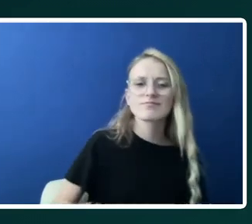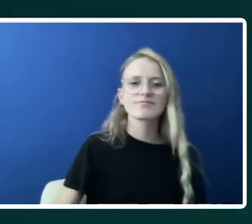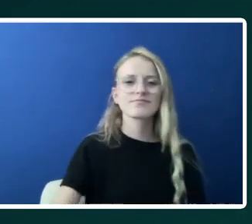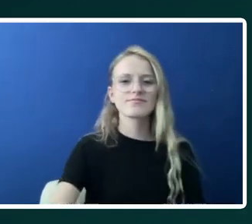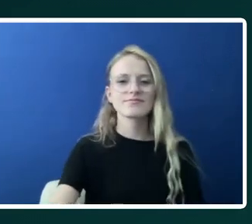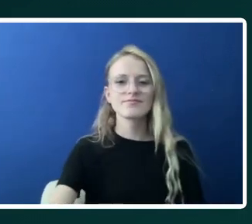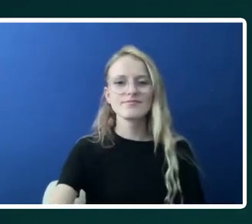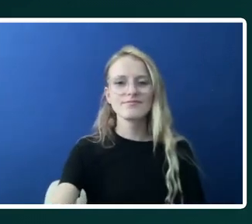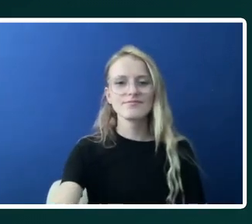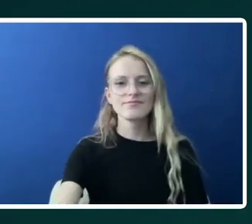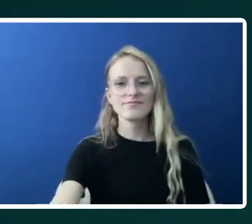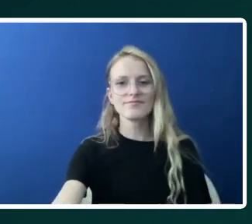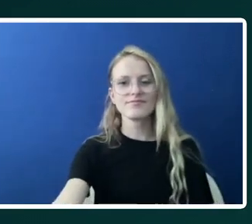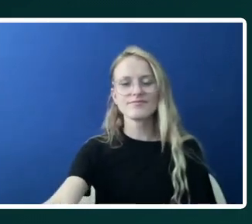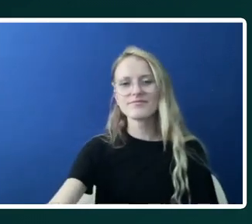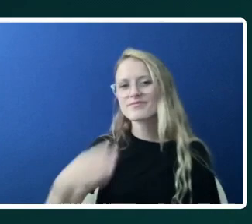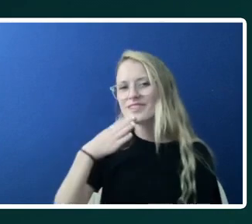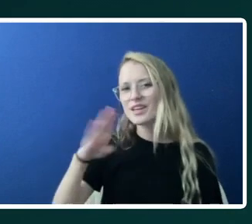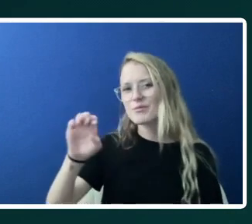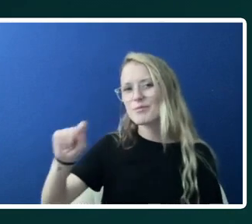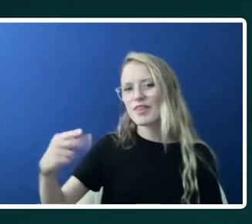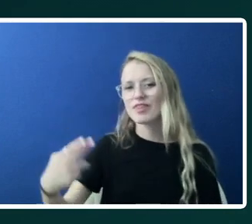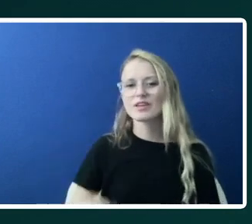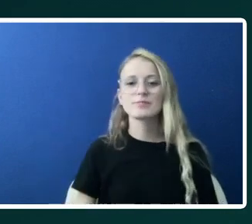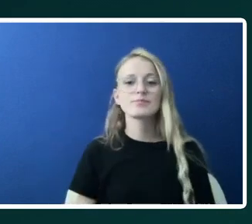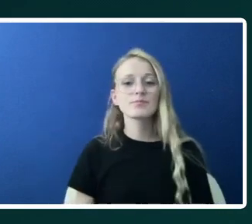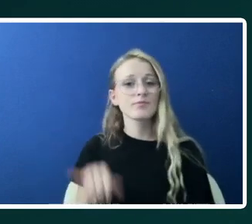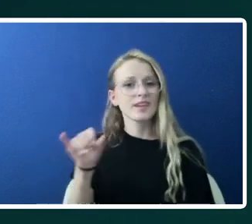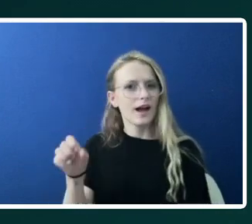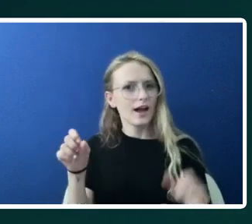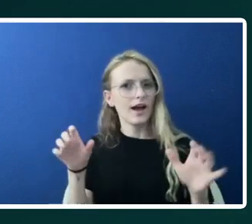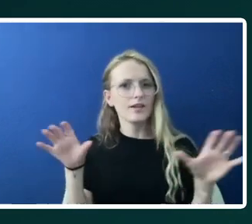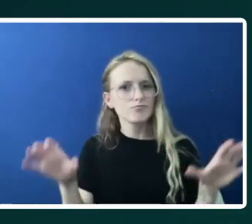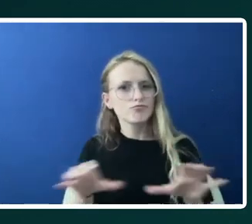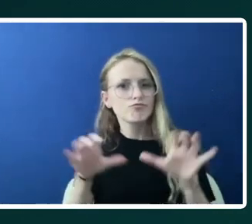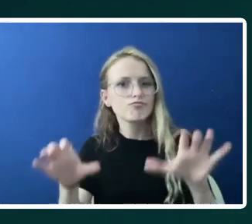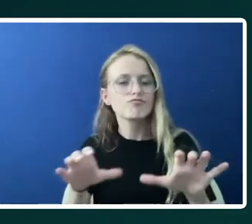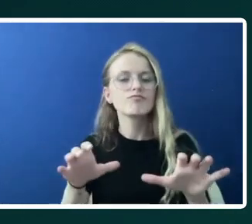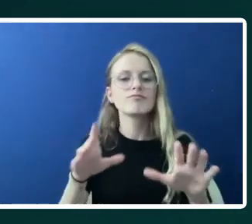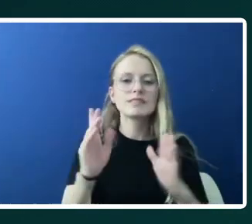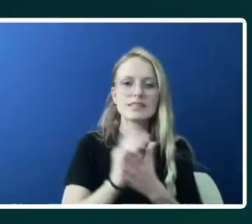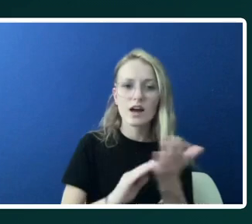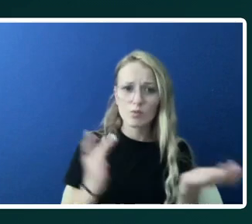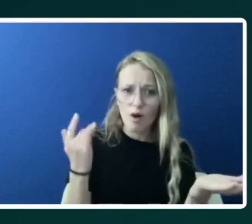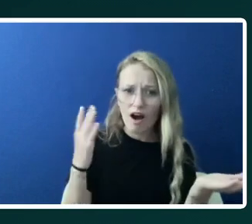Beth. So, that exercise was designed to give you a taste of the type of work we've been doing.